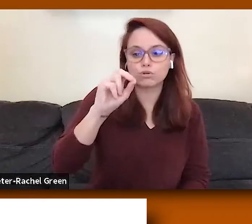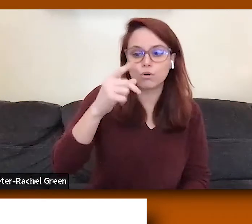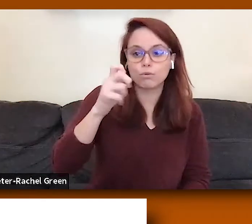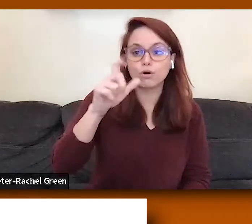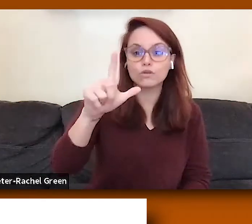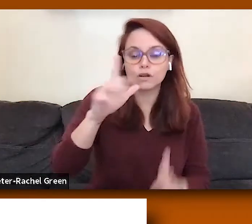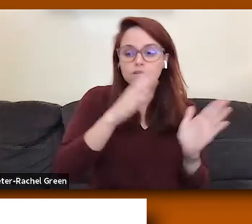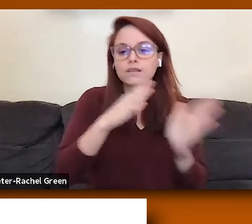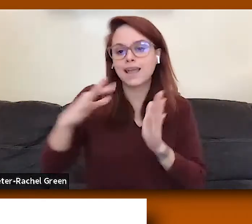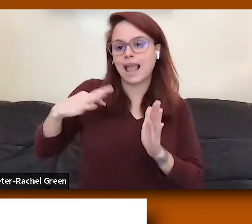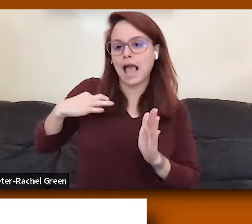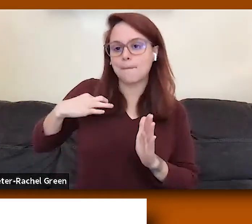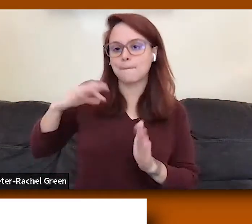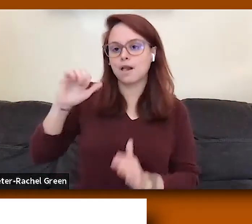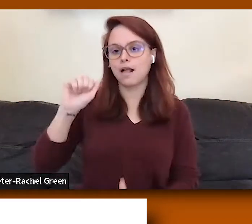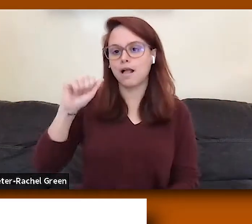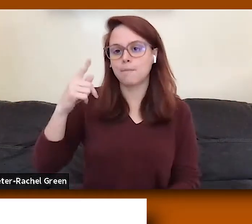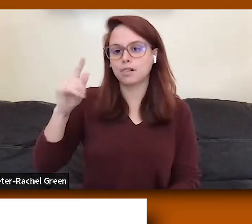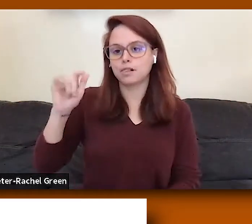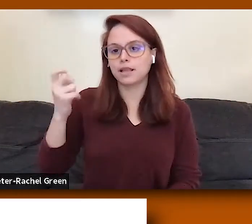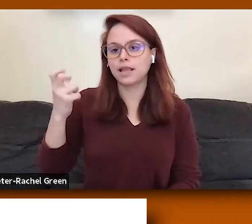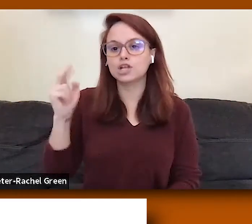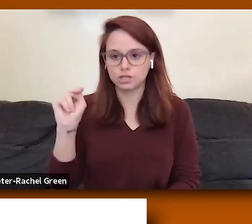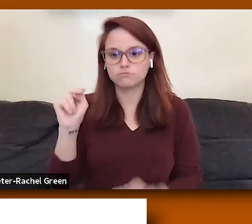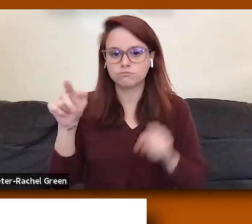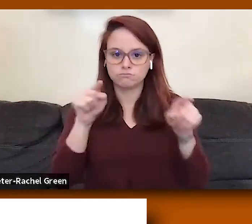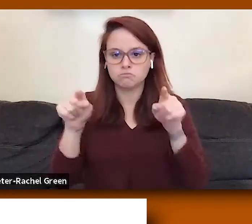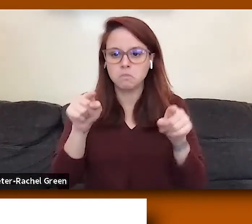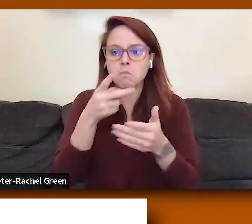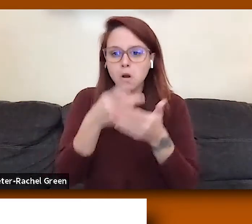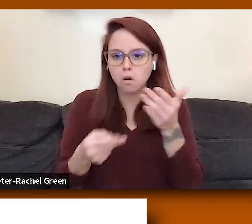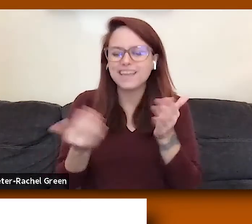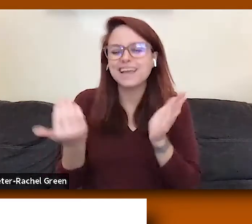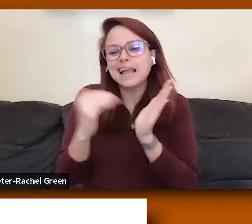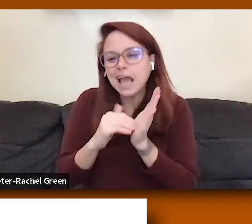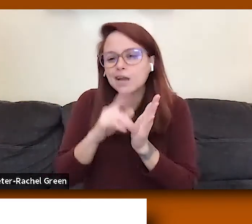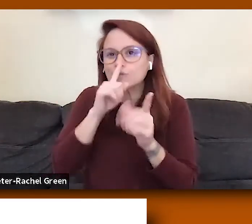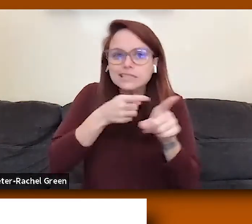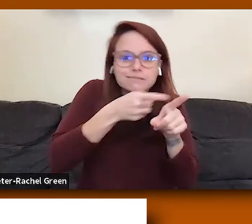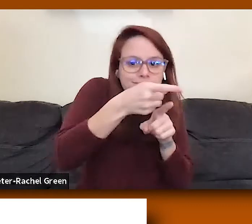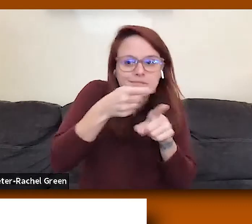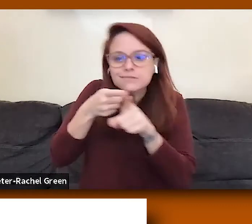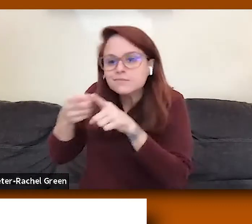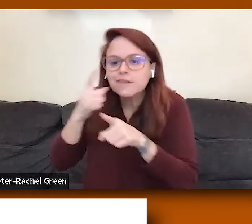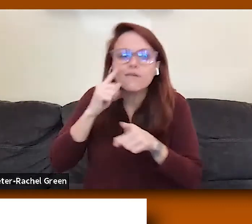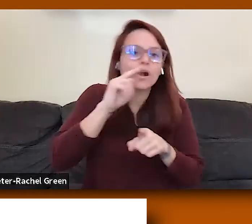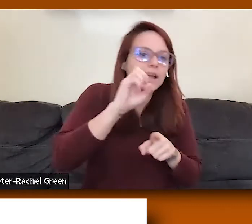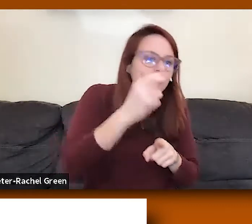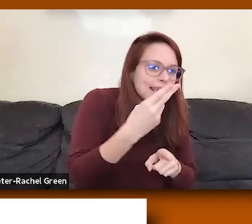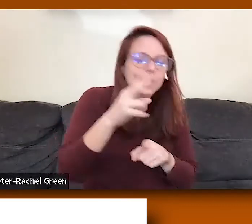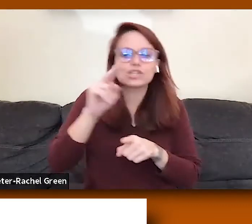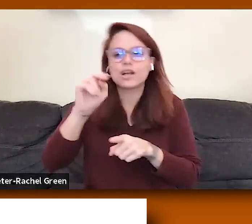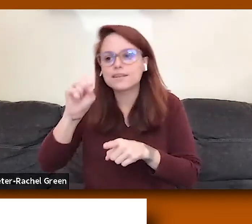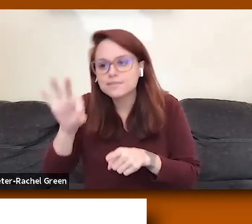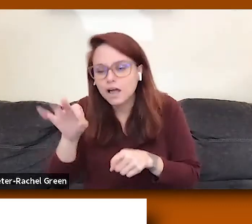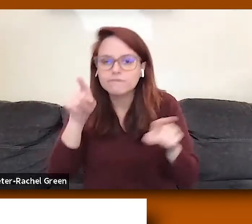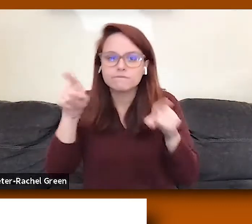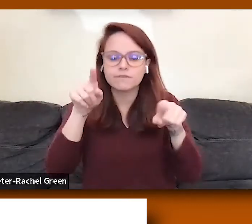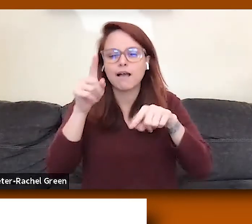Again, they're specific to NIH and NSF, so, you'll hear us use those words interchangeably as well.